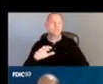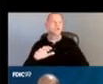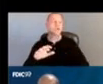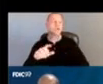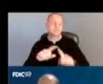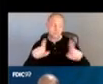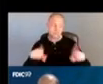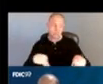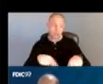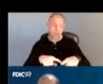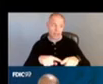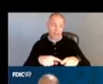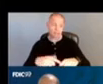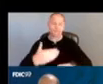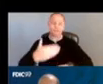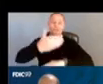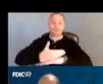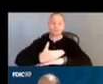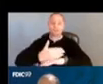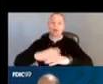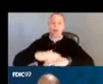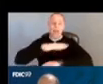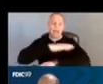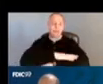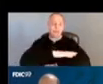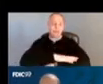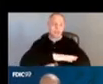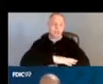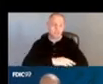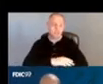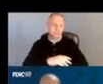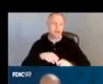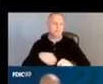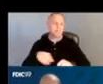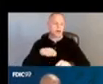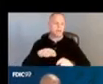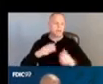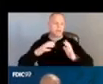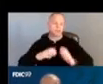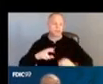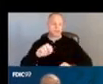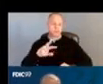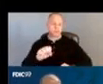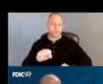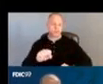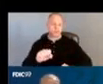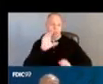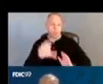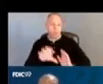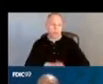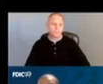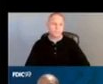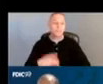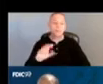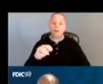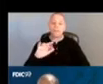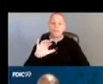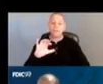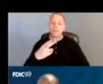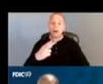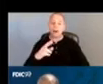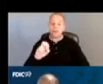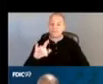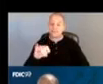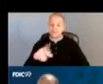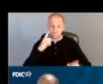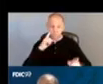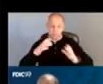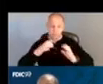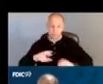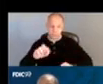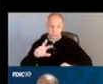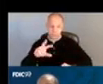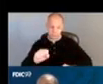Sitting on the desk of the FDIC logo. Our consumer news features information about how